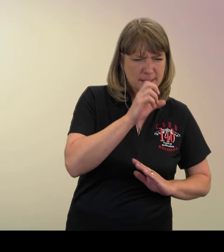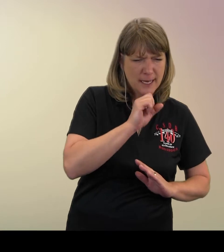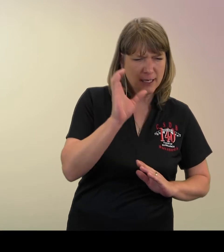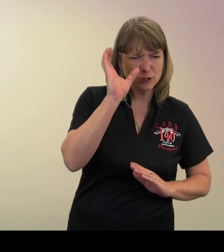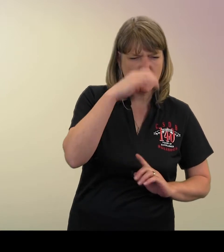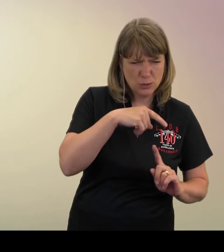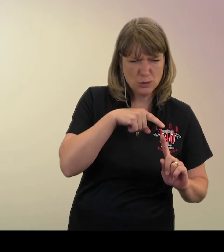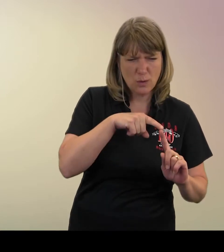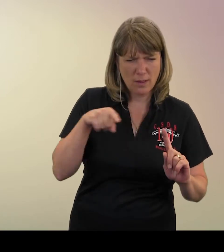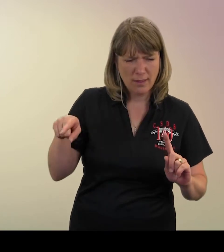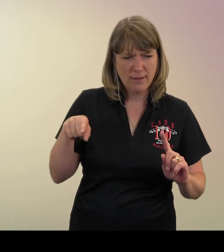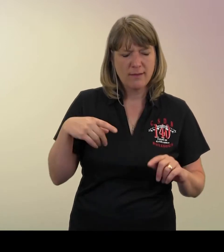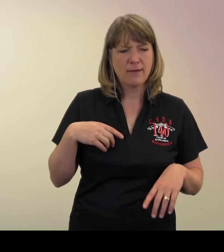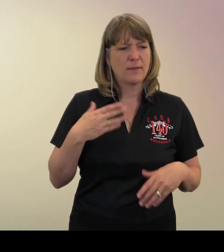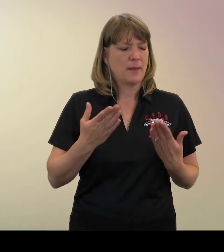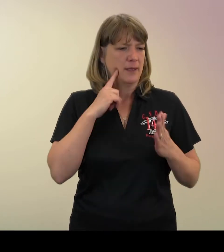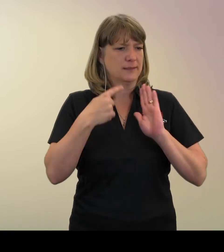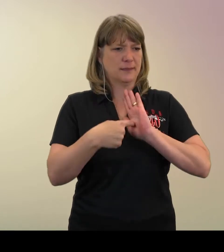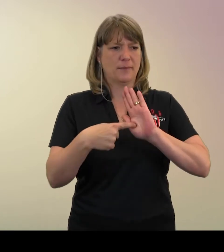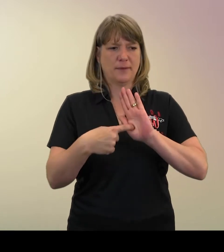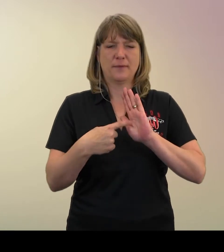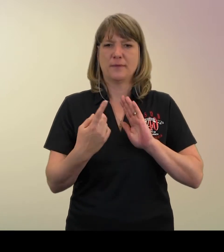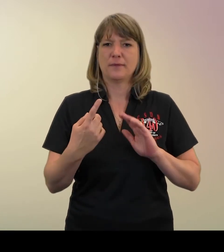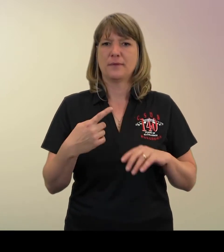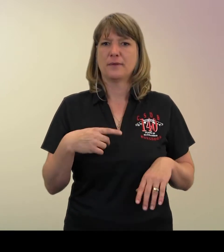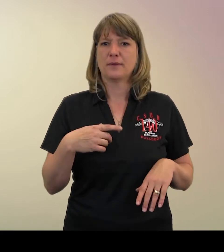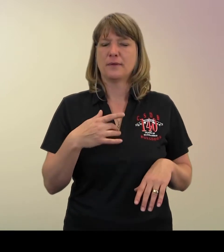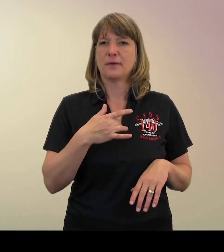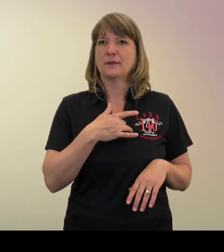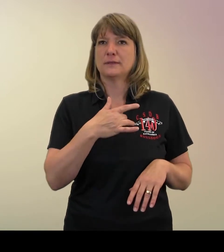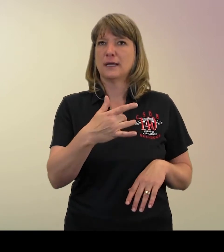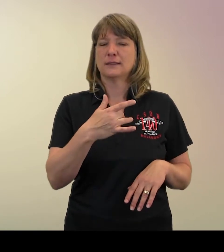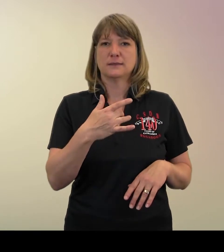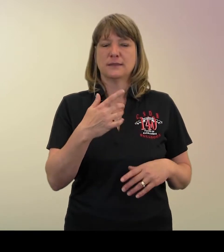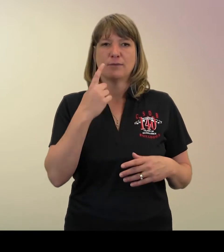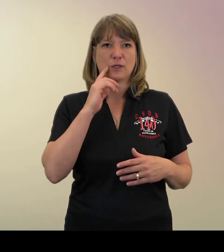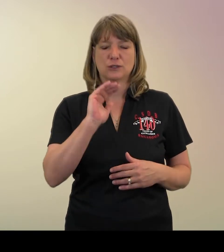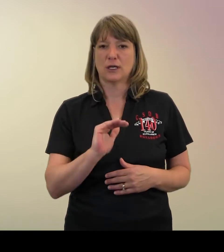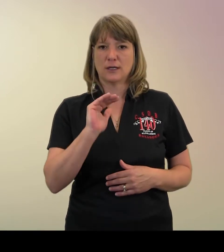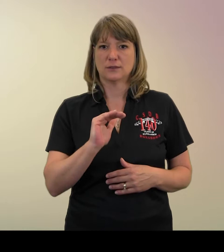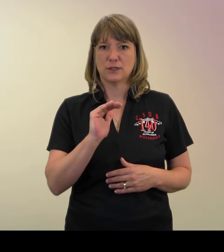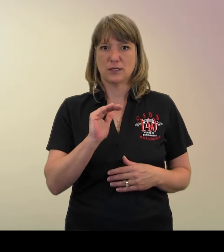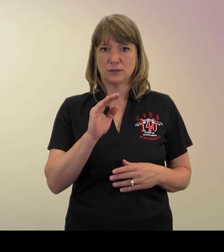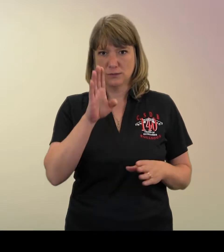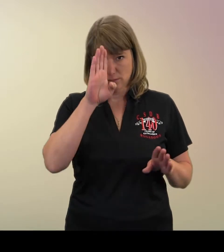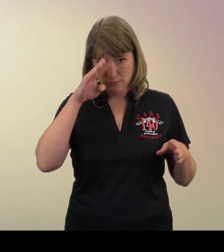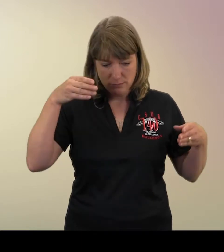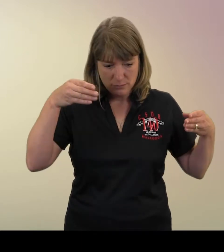for the child's developmental age. An example of that might be a tendency again